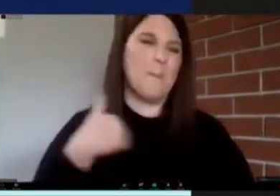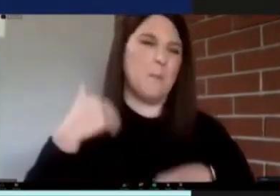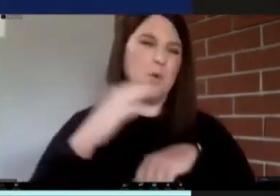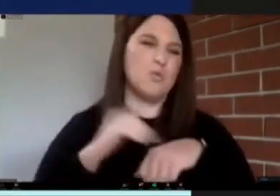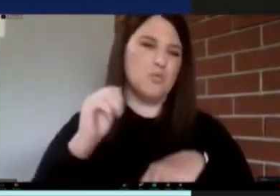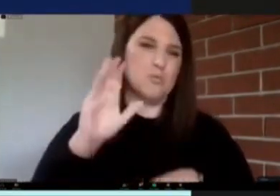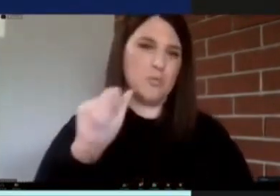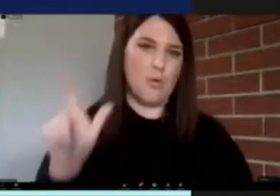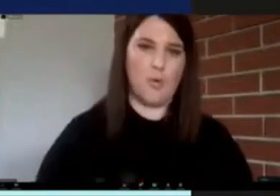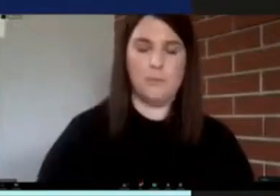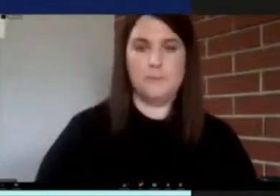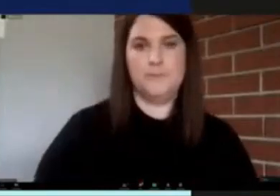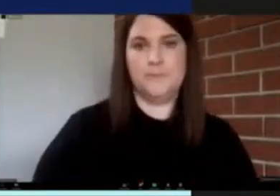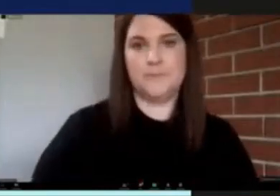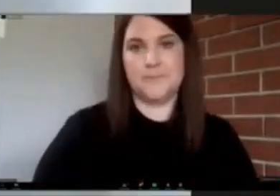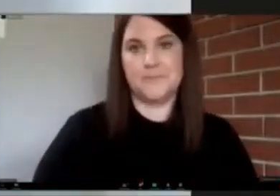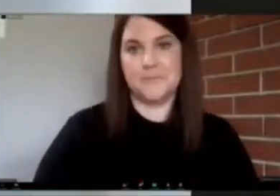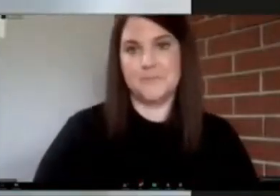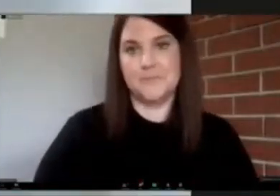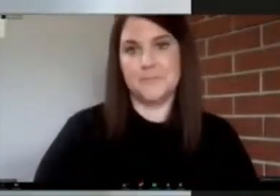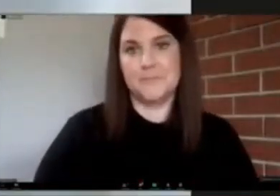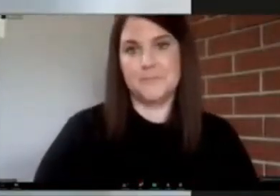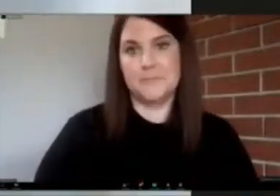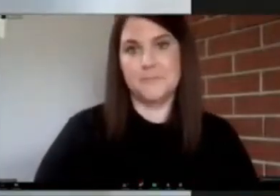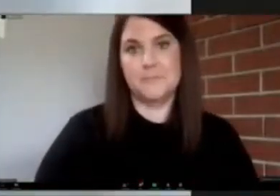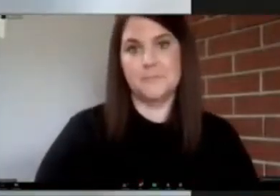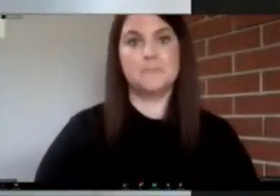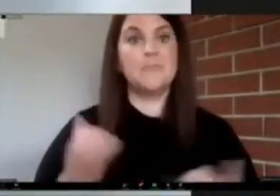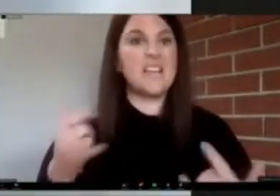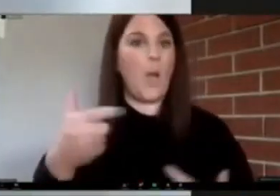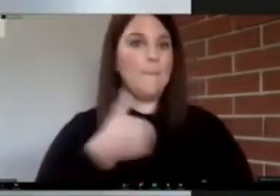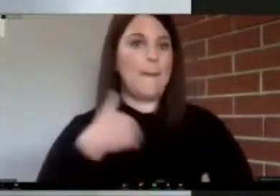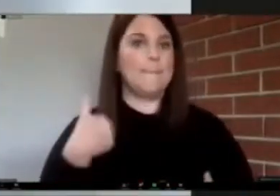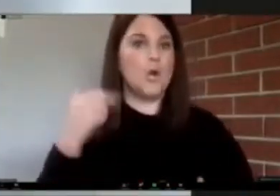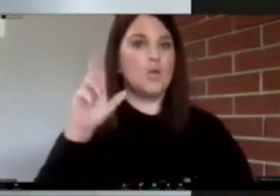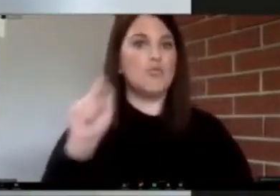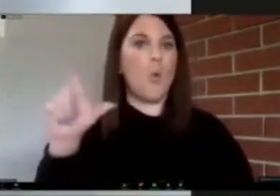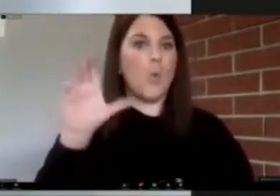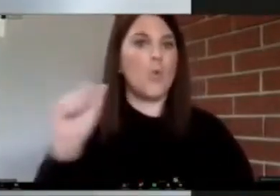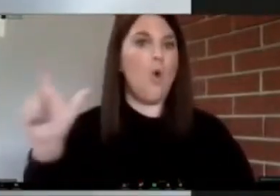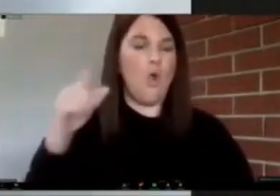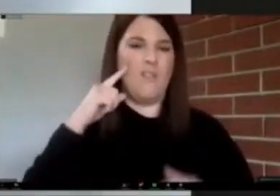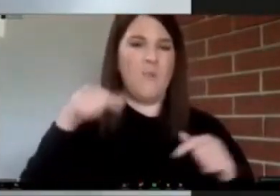So, now I'll conduct a member roll call. This is for the meeting record.